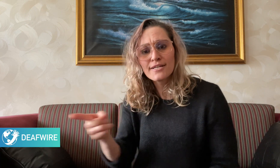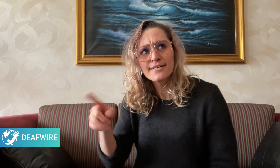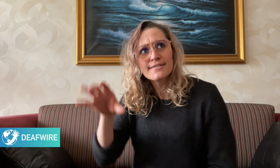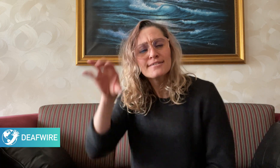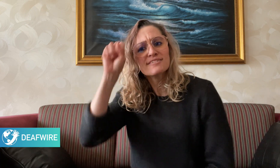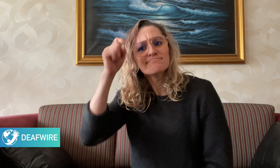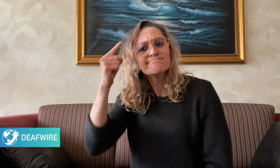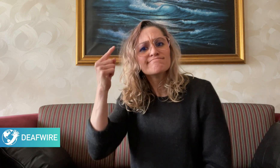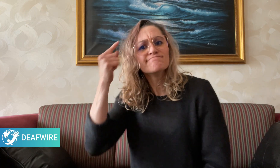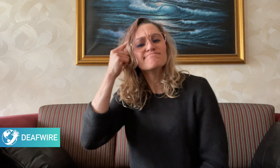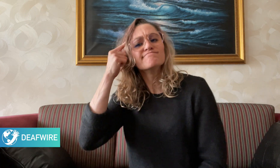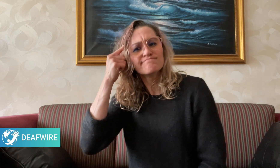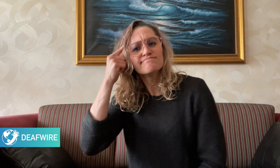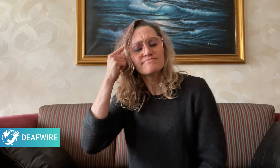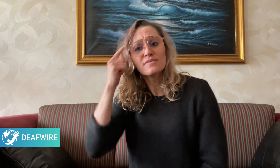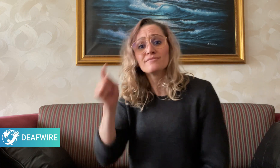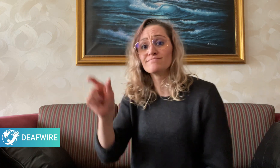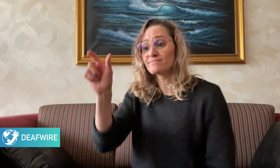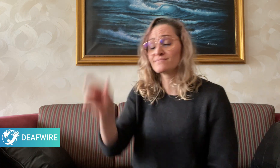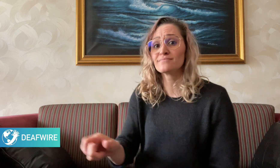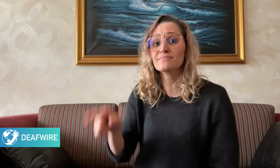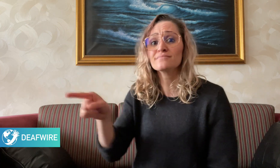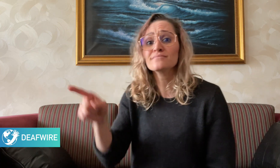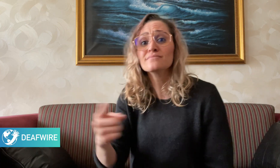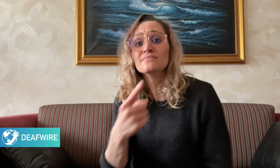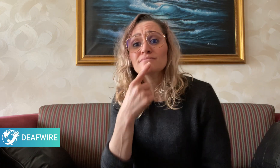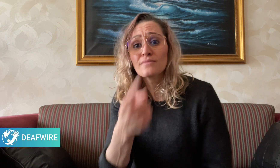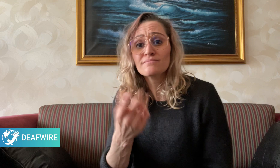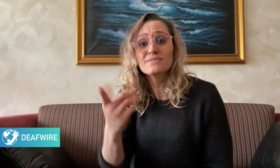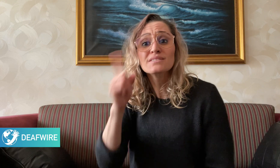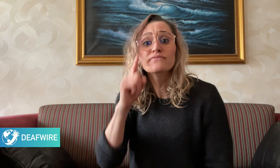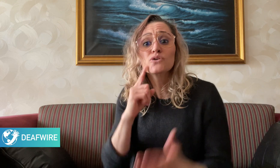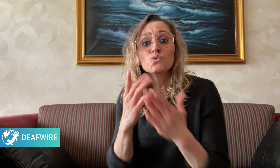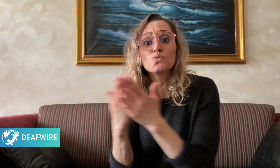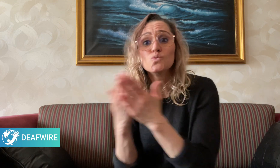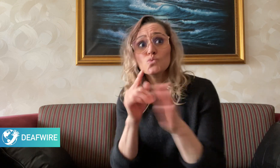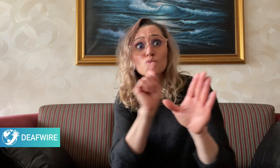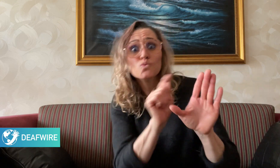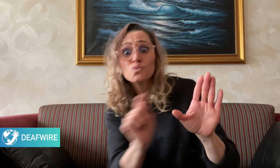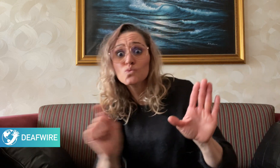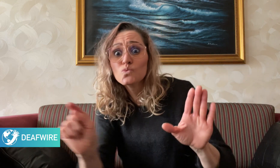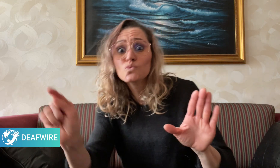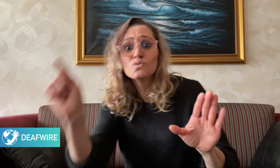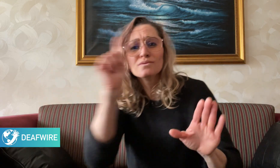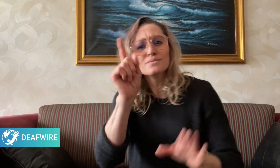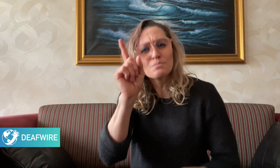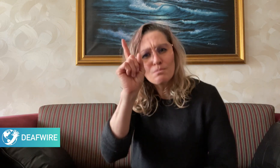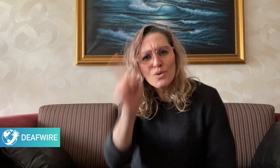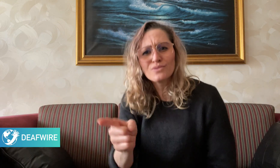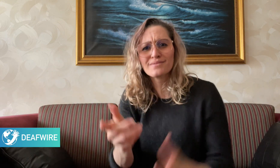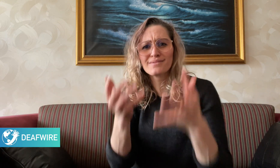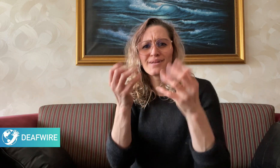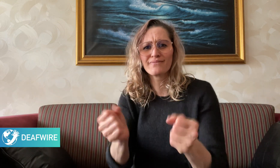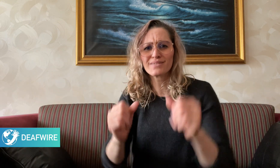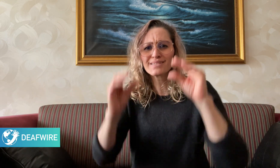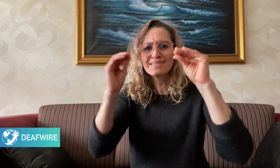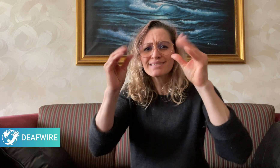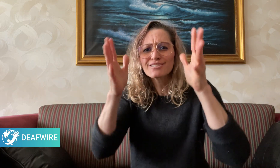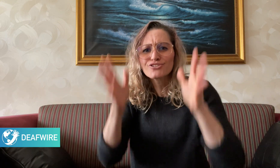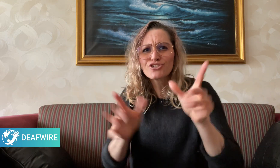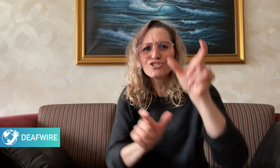a lawyer because she was Deaf. She says that